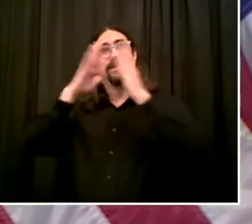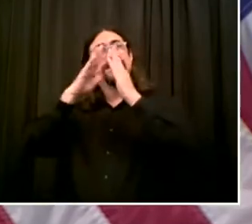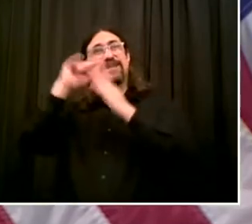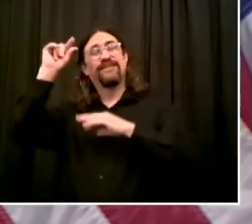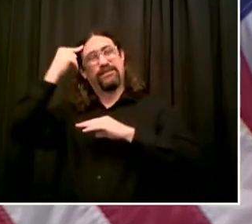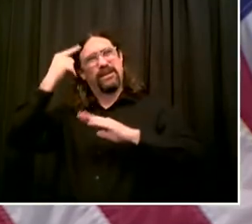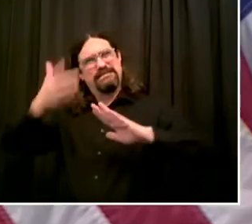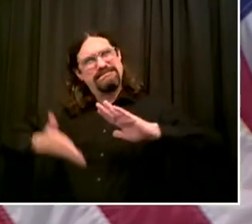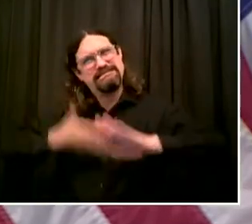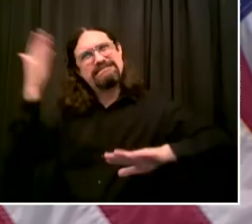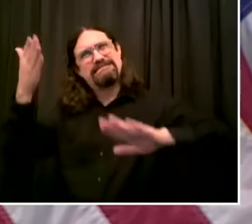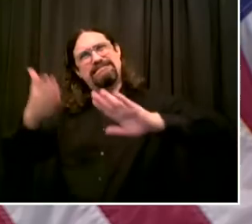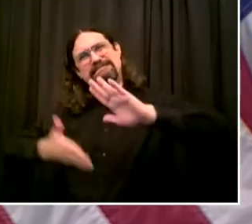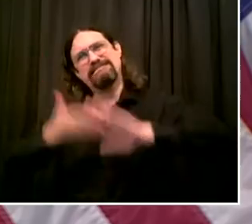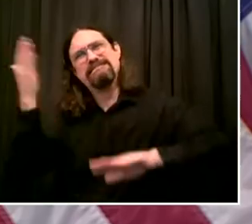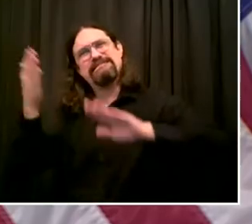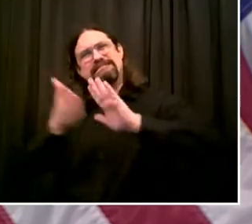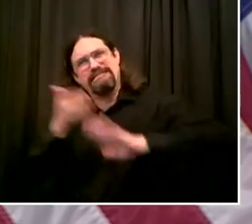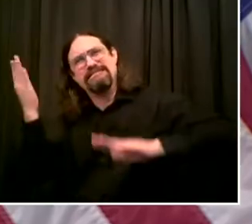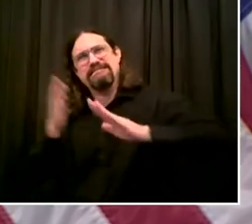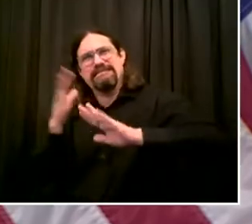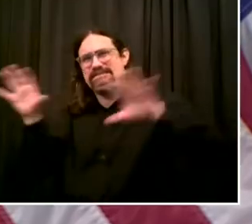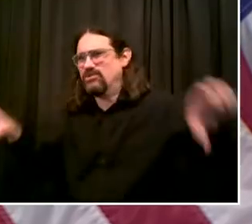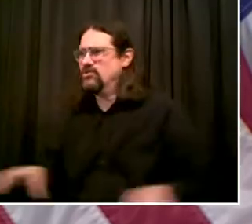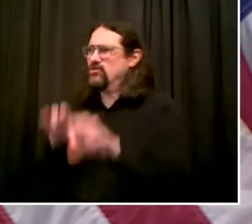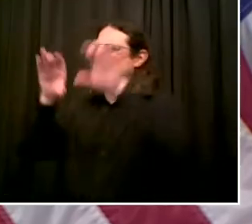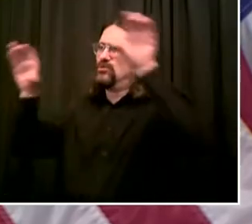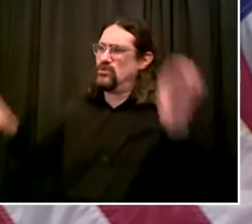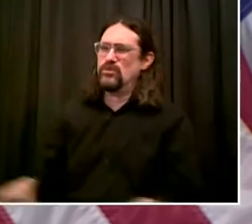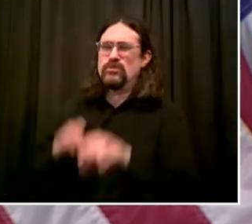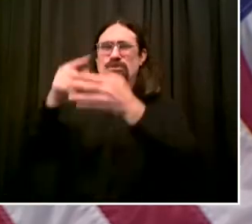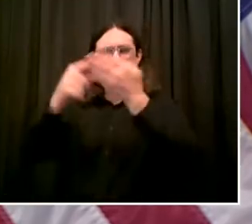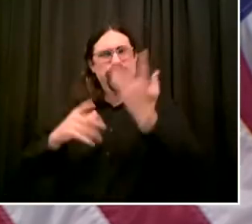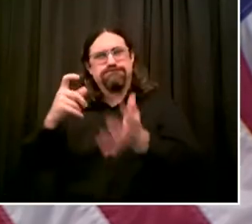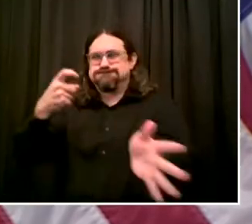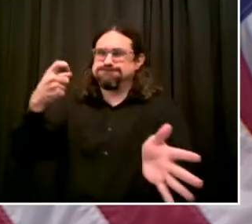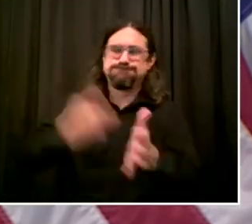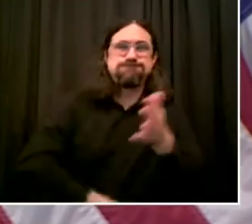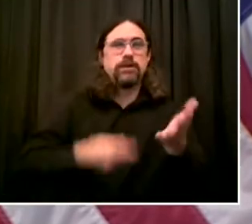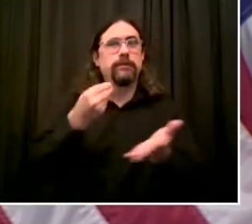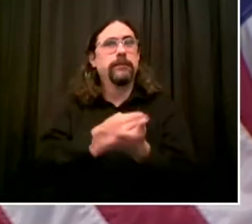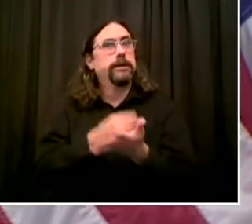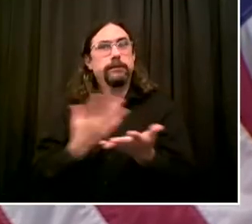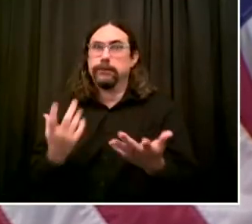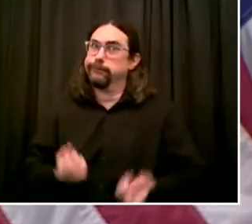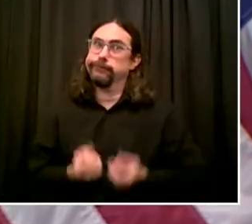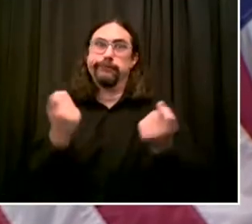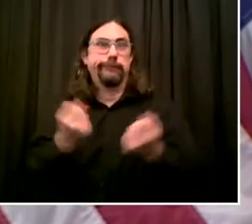WE HAVE ASKED REPEATEDLY FOR